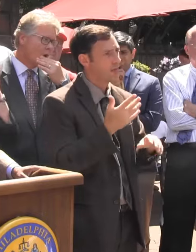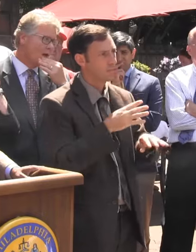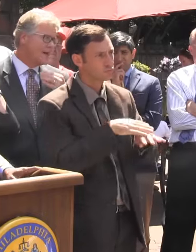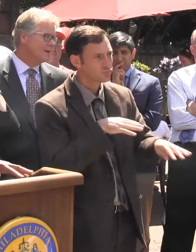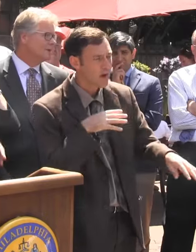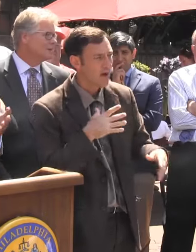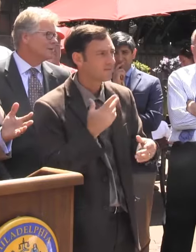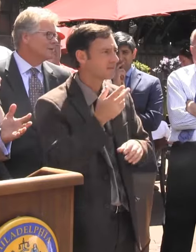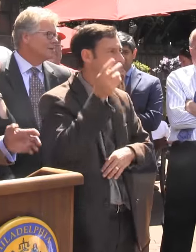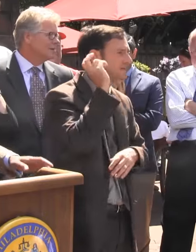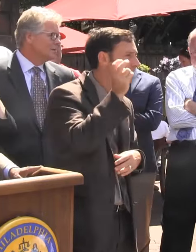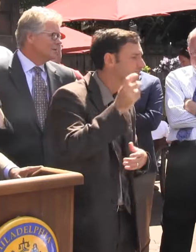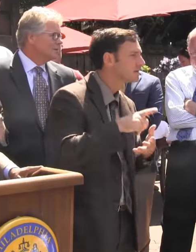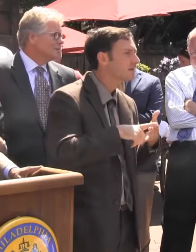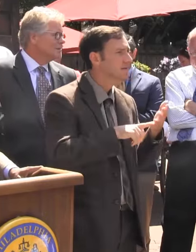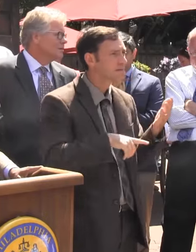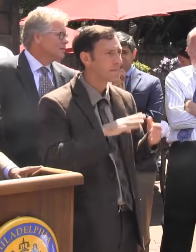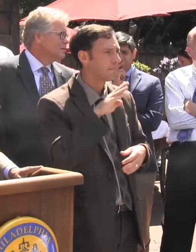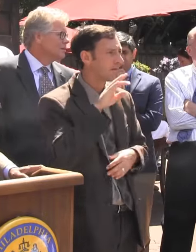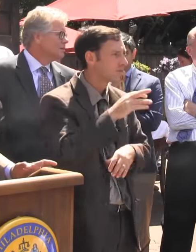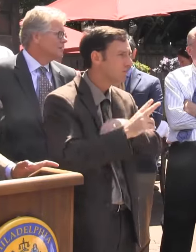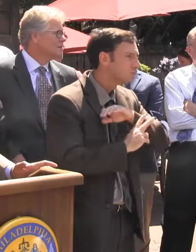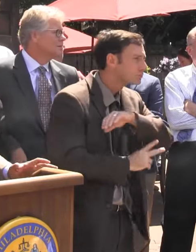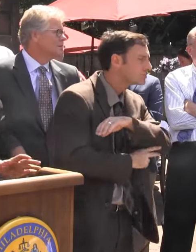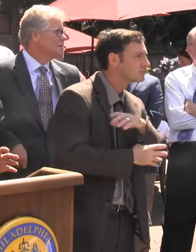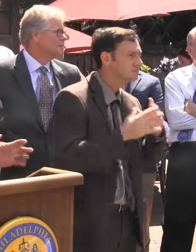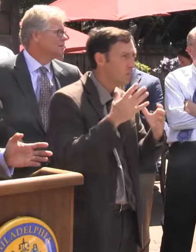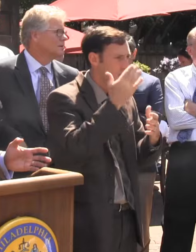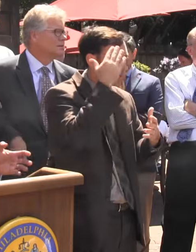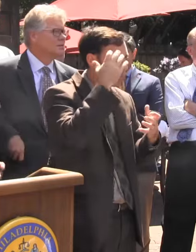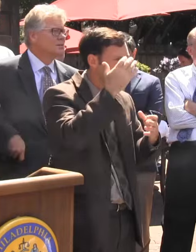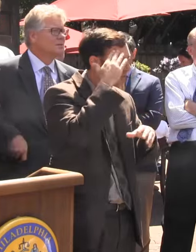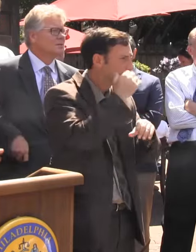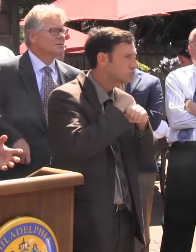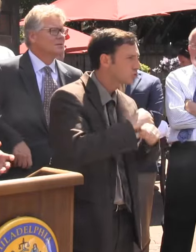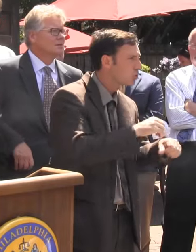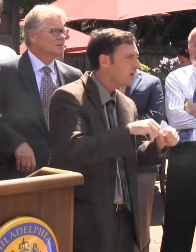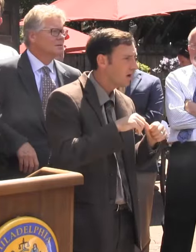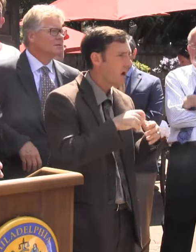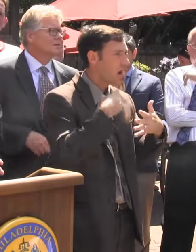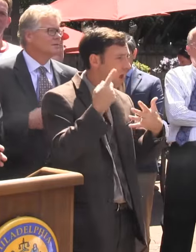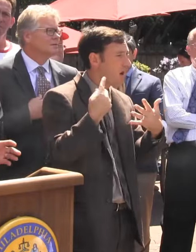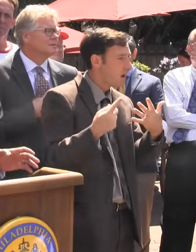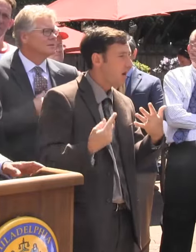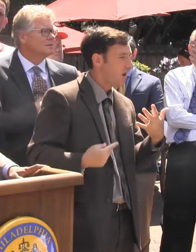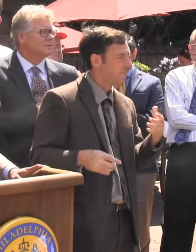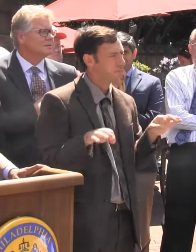with SEPTA what about the Ben Franklin Bridge, you know secure areas etc etc. I mean we have